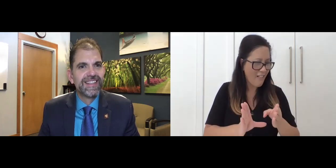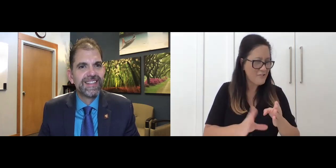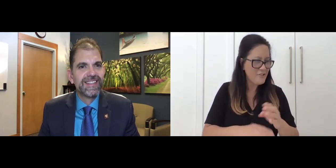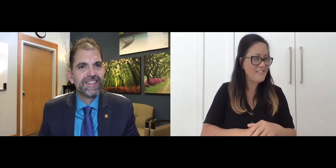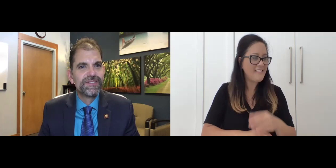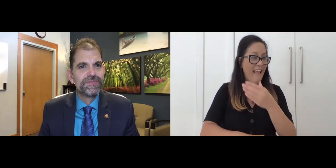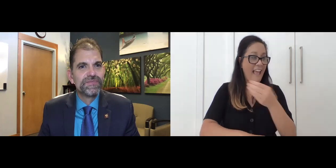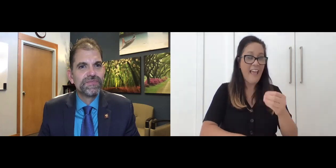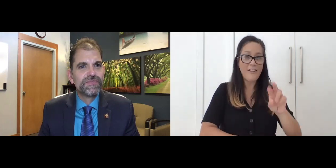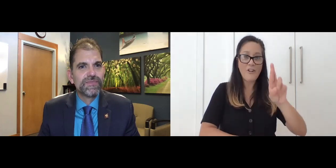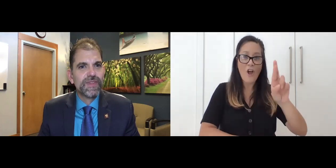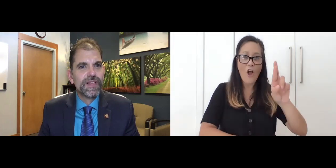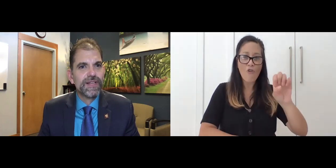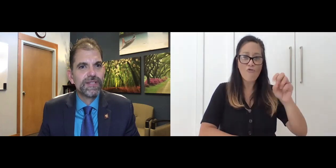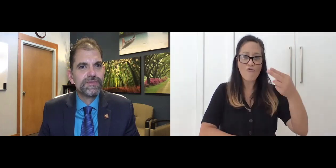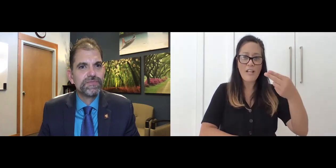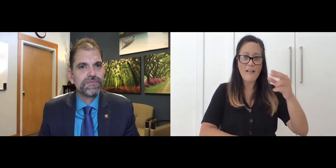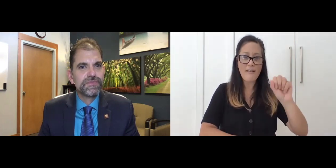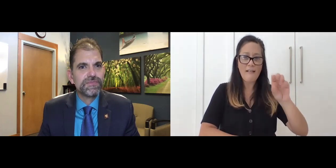Neuropsychologist